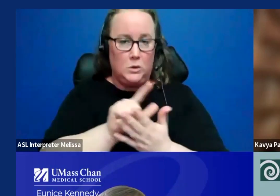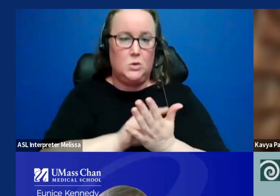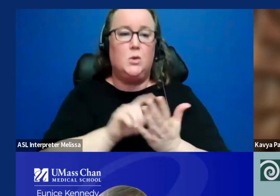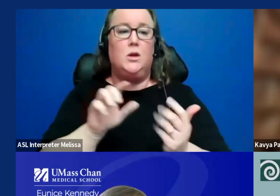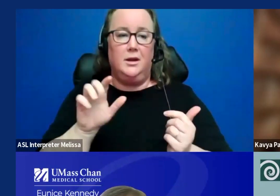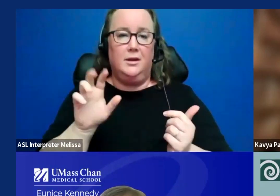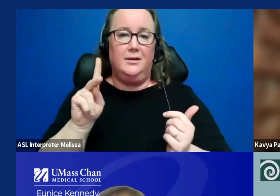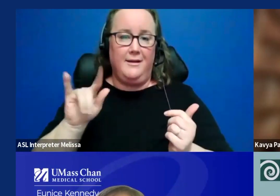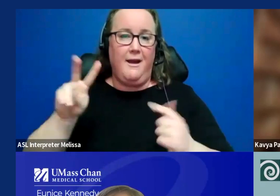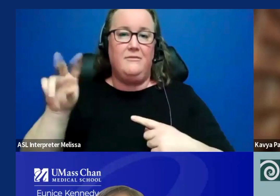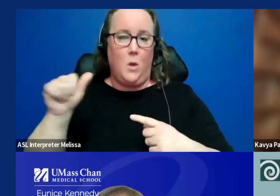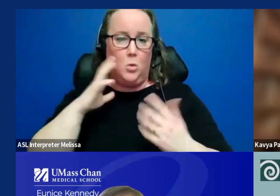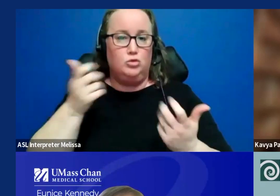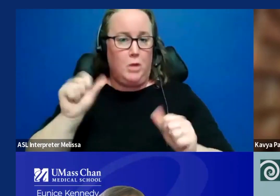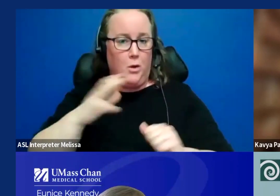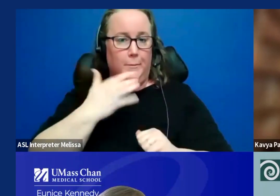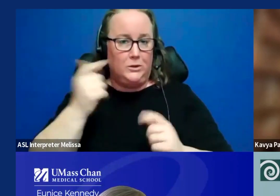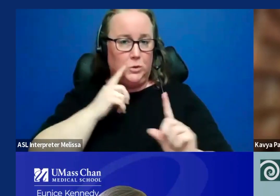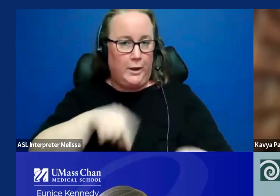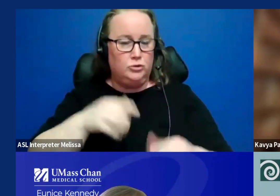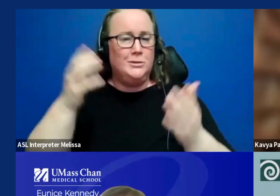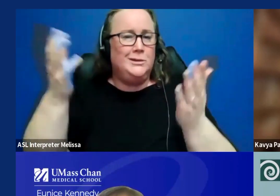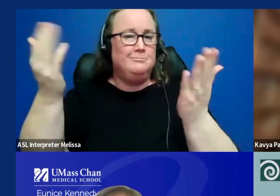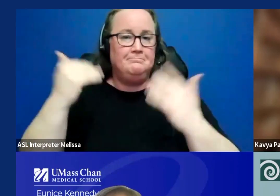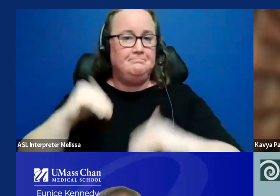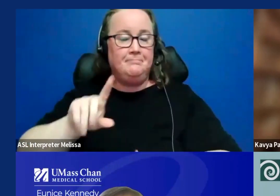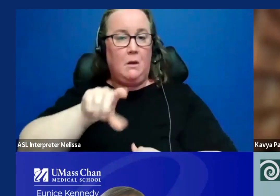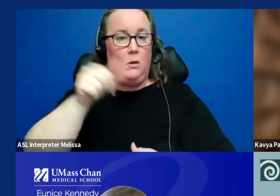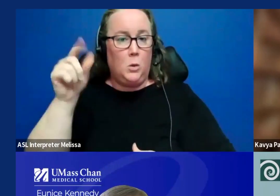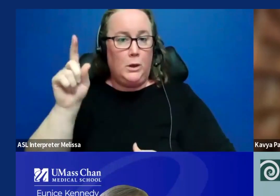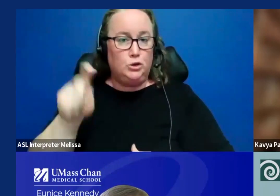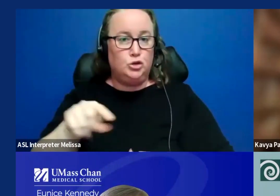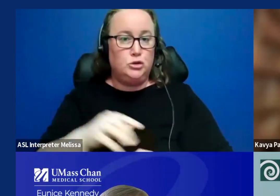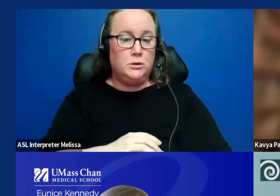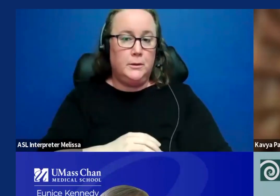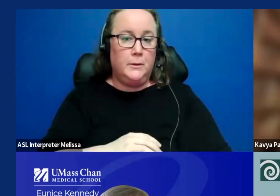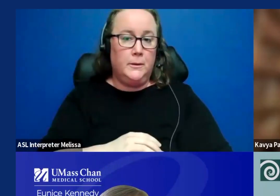Another question is, what do you do when,